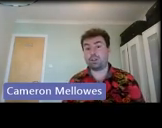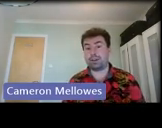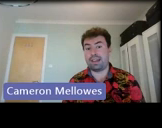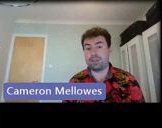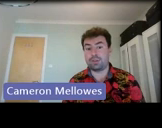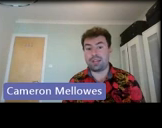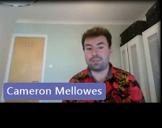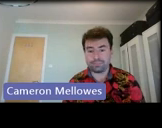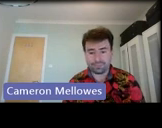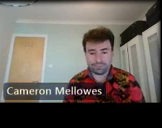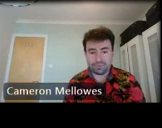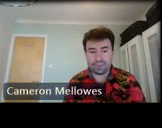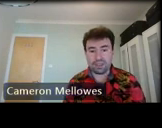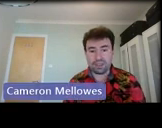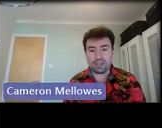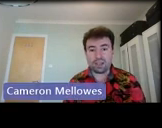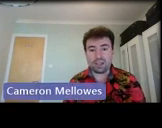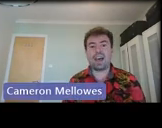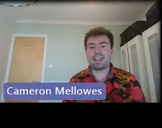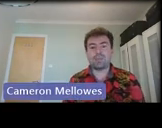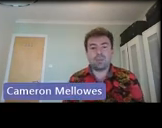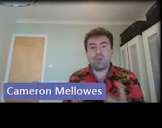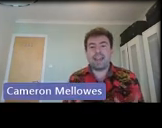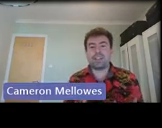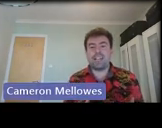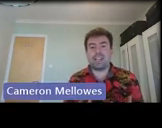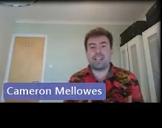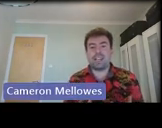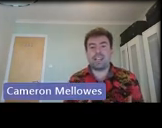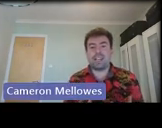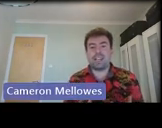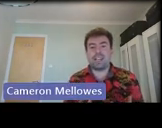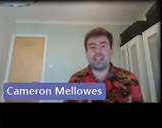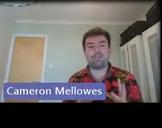Cosla presidential team. And there was a real energy in the room and a belief